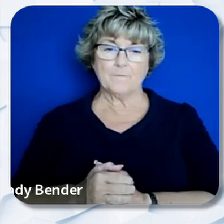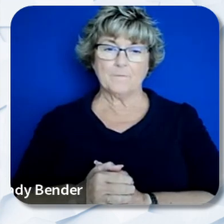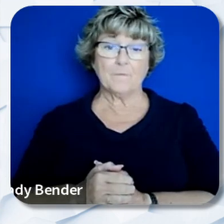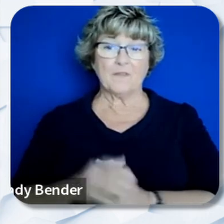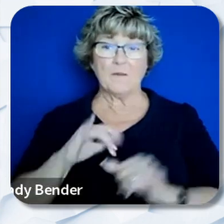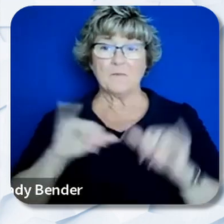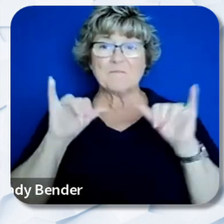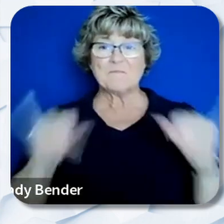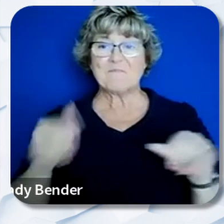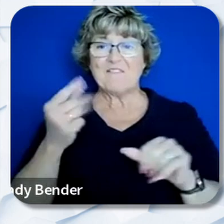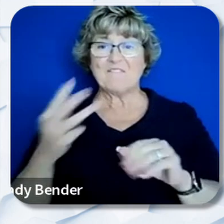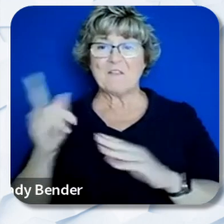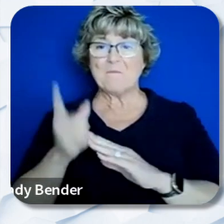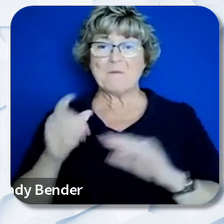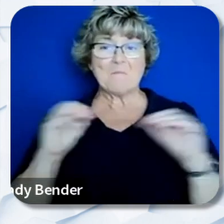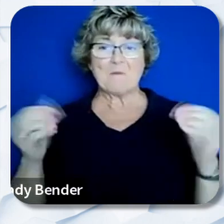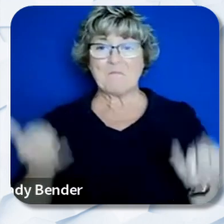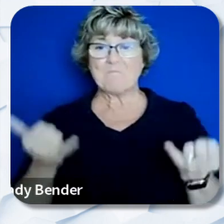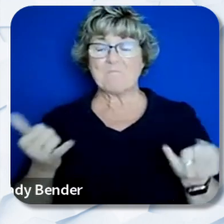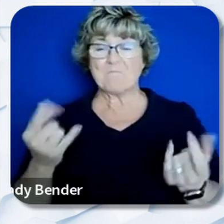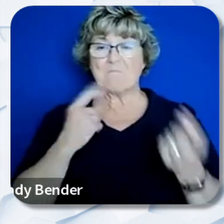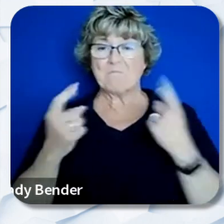more minutes. We don't have any current questions in the chat, but we'll stay on a few more